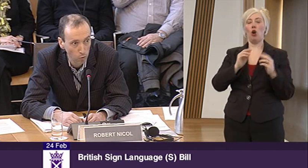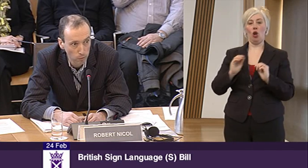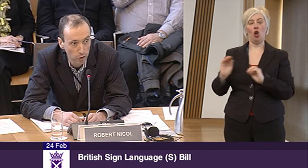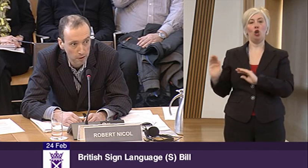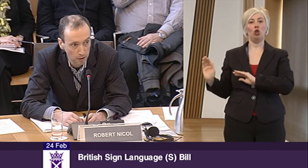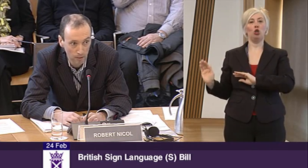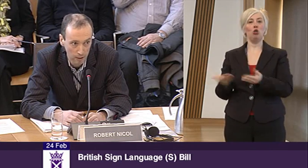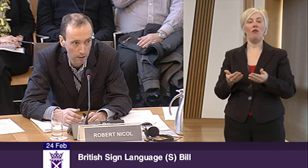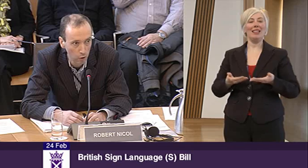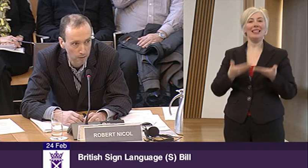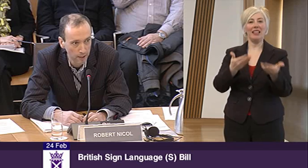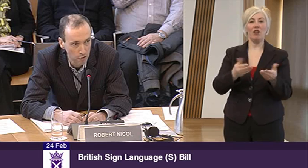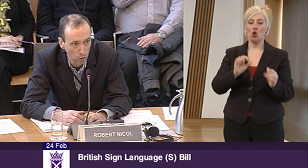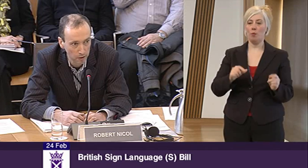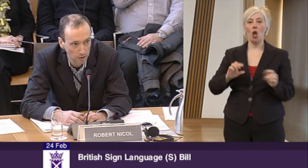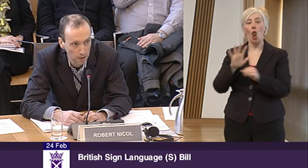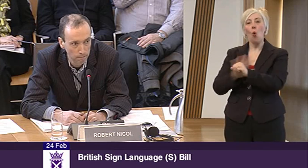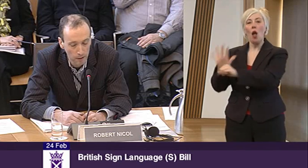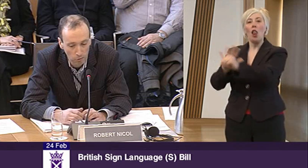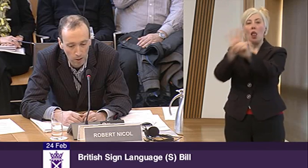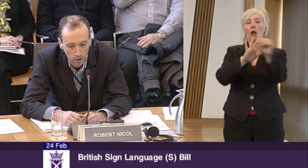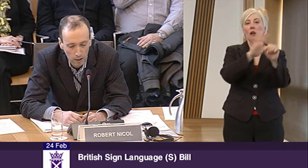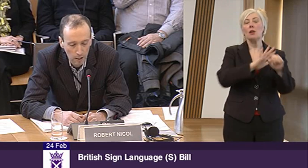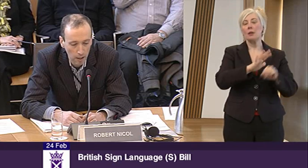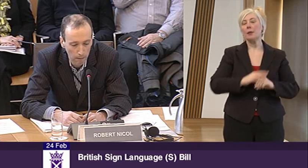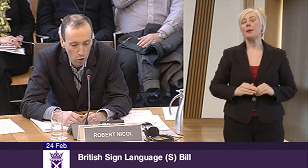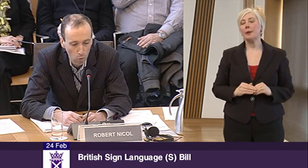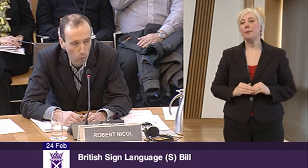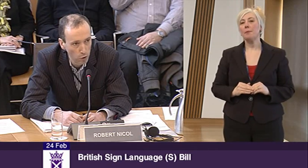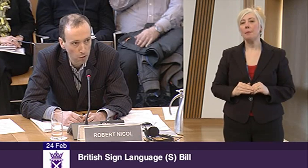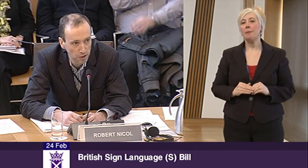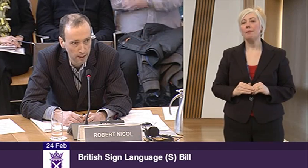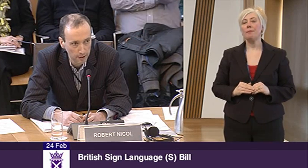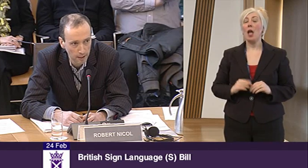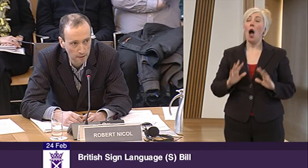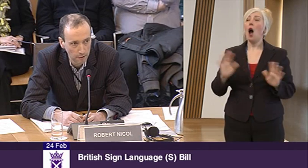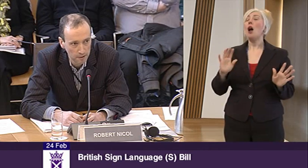delivery, it should be to local communities. We heard a little about that earlier. We are